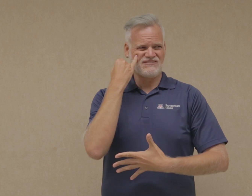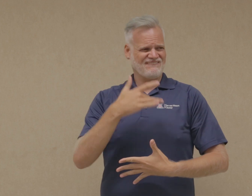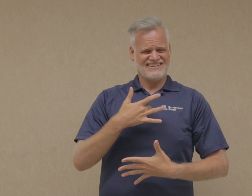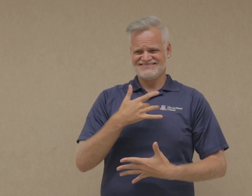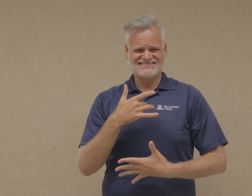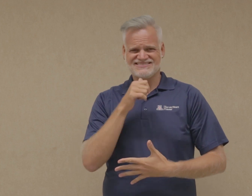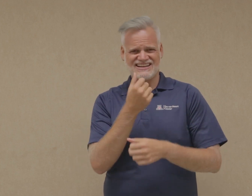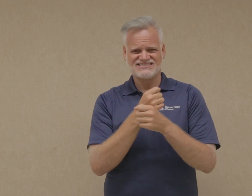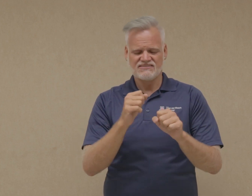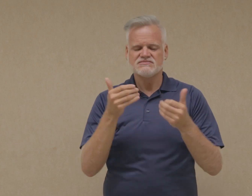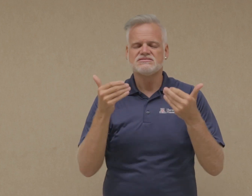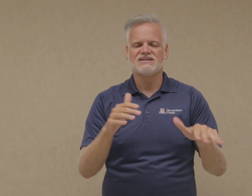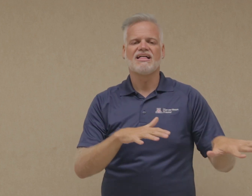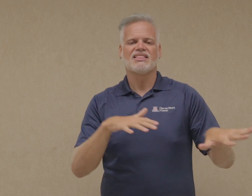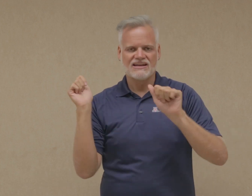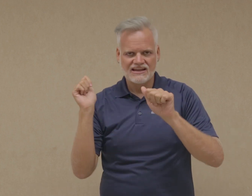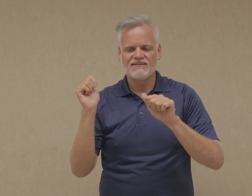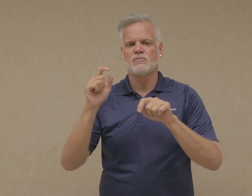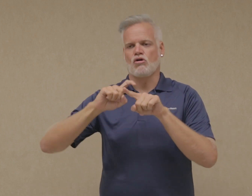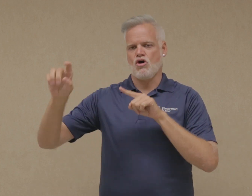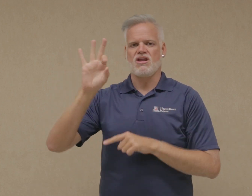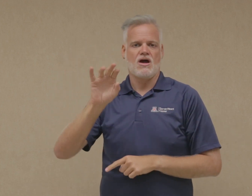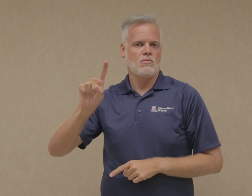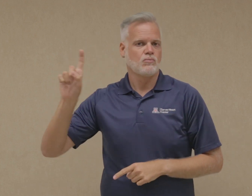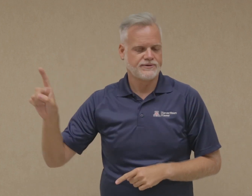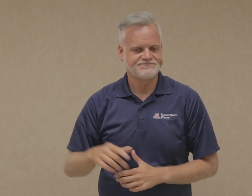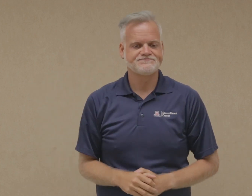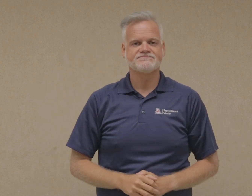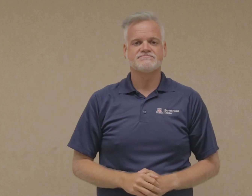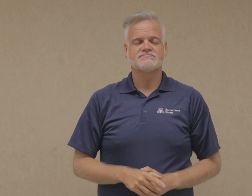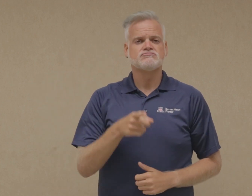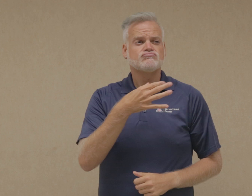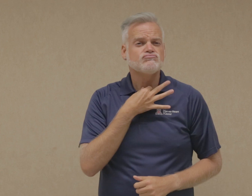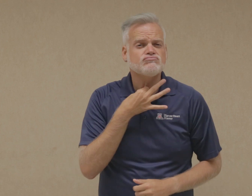would like more information on how to use an AED please see our next video.